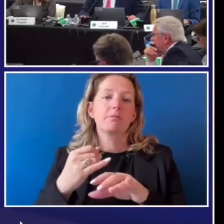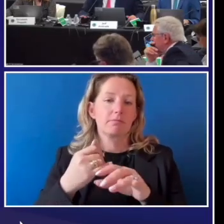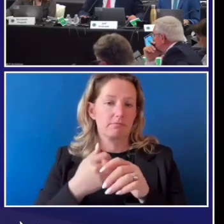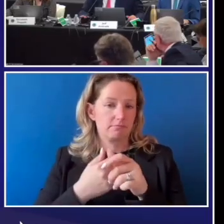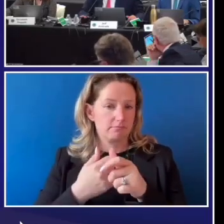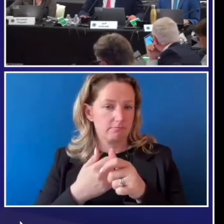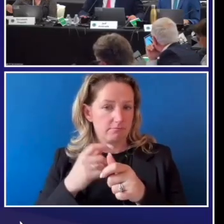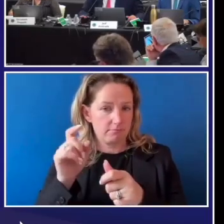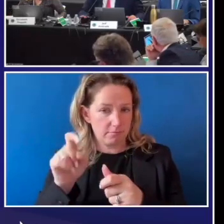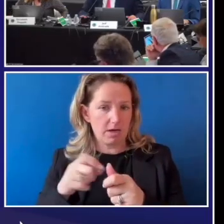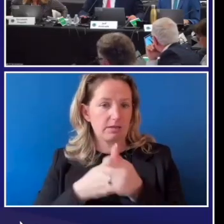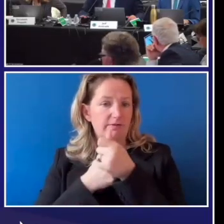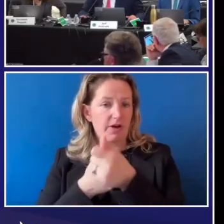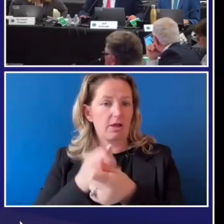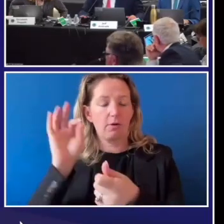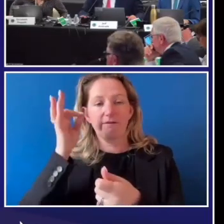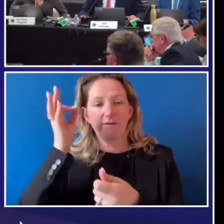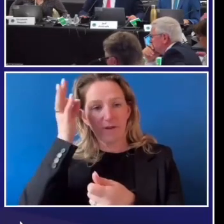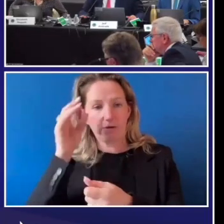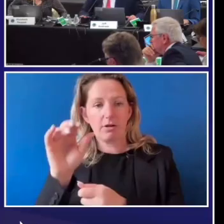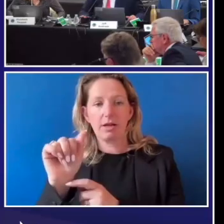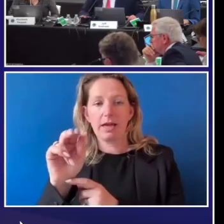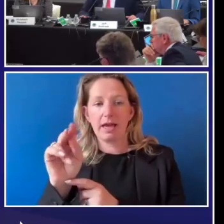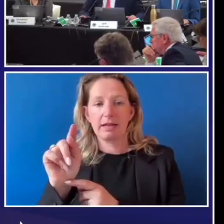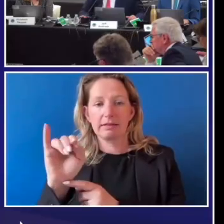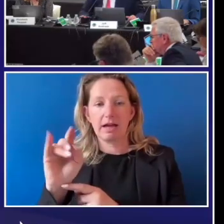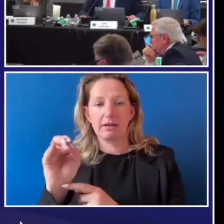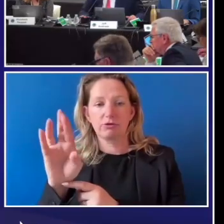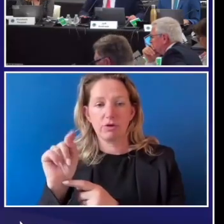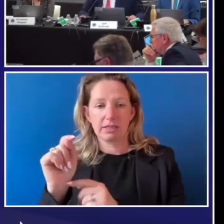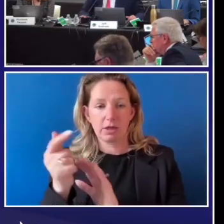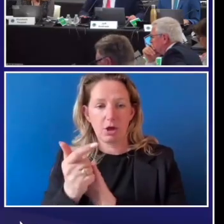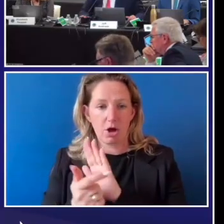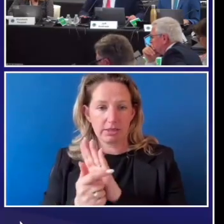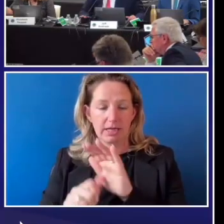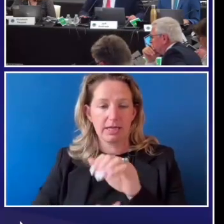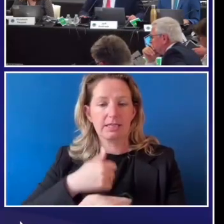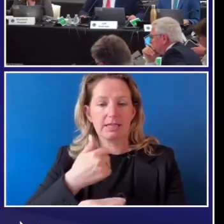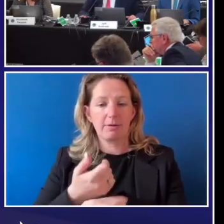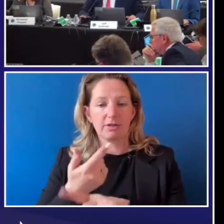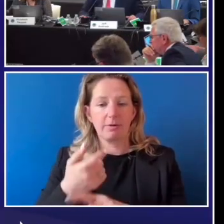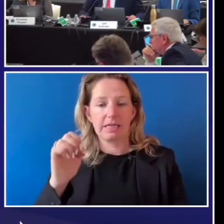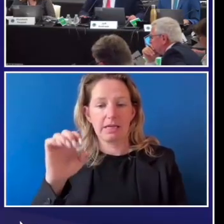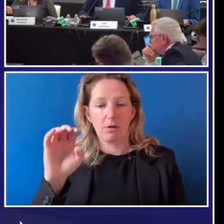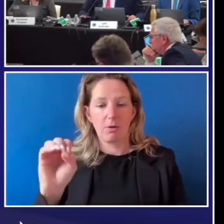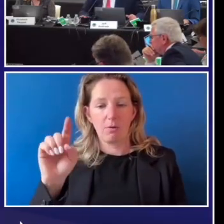as directed in EO 14279. Um, this, uh, and